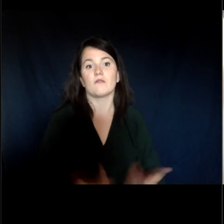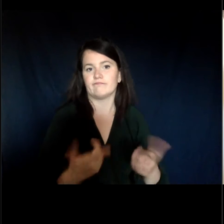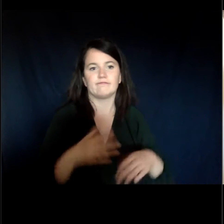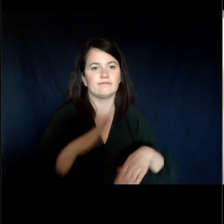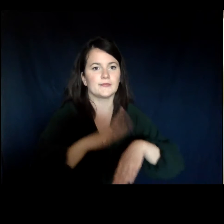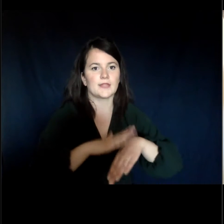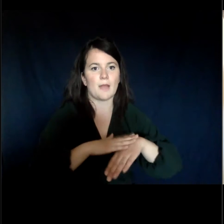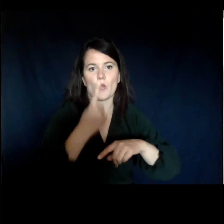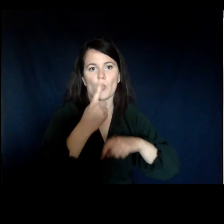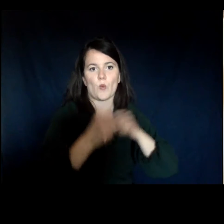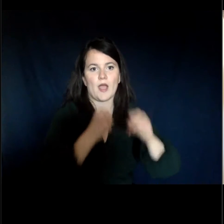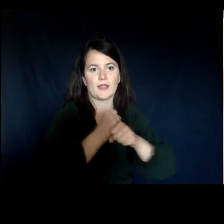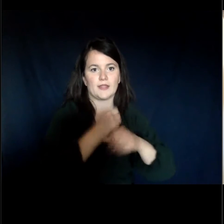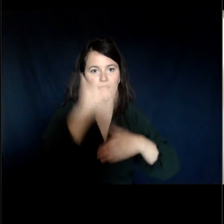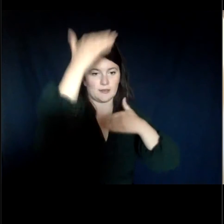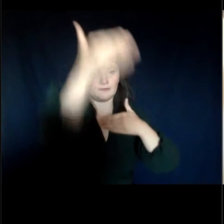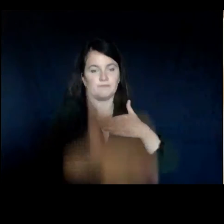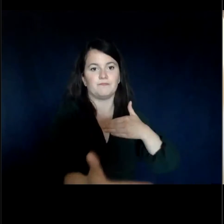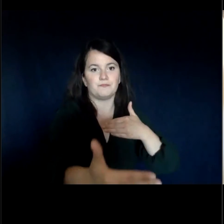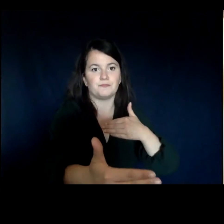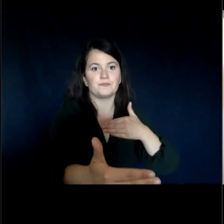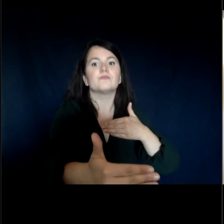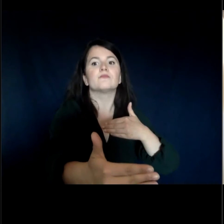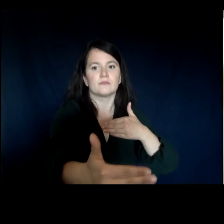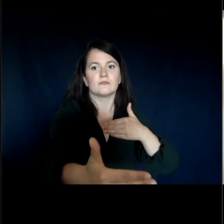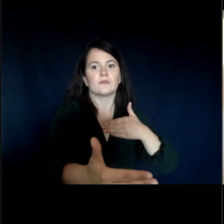specifically, the Commission accounting year